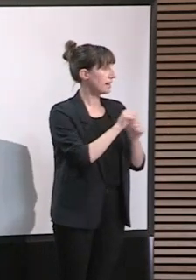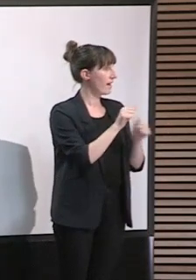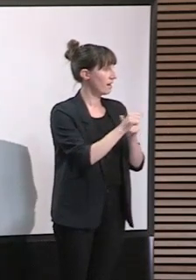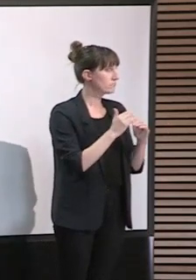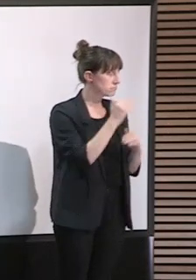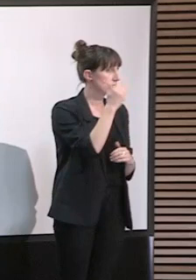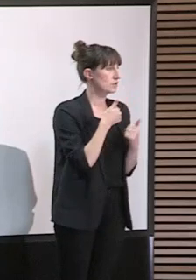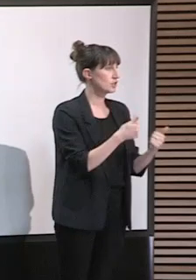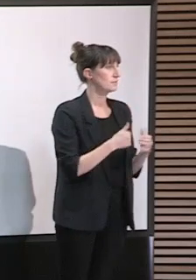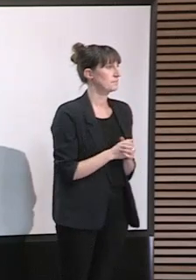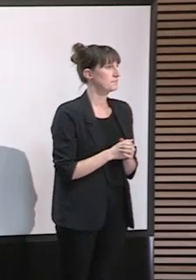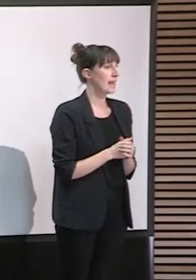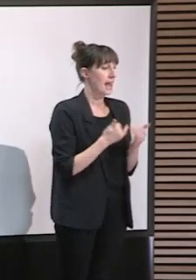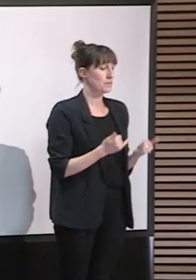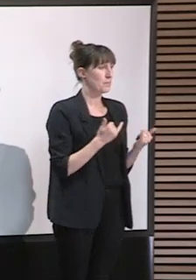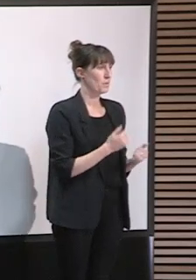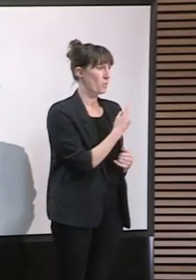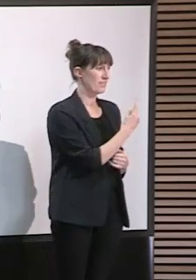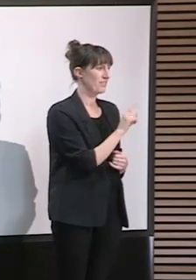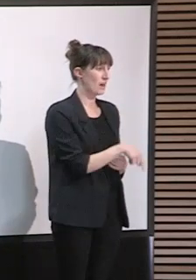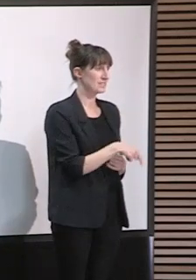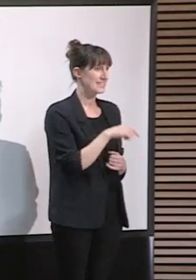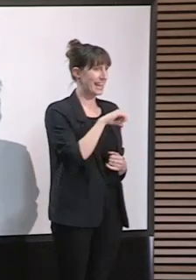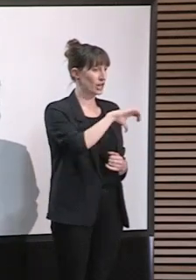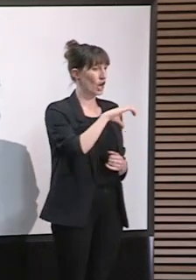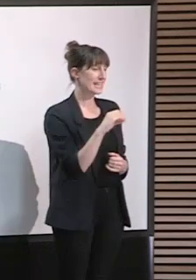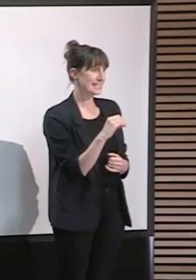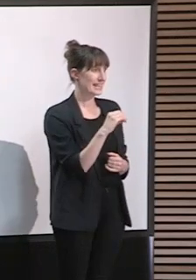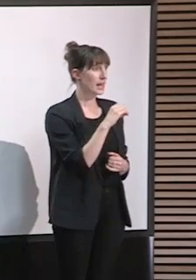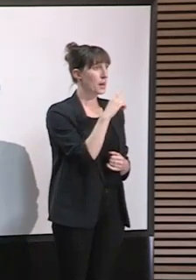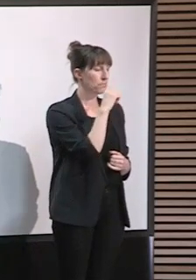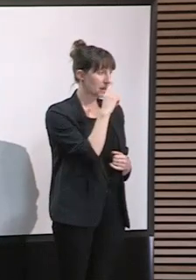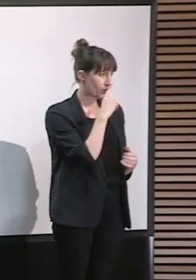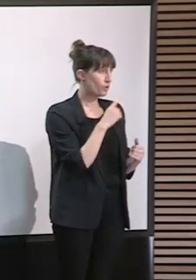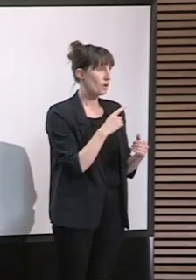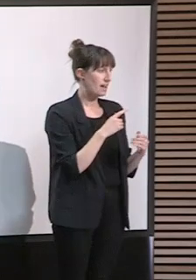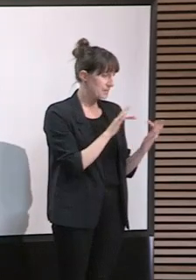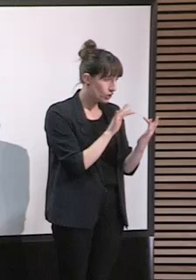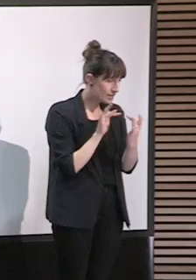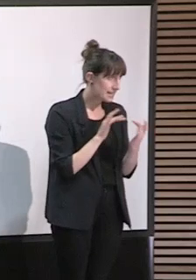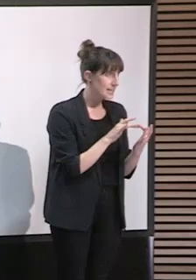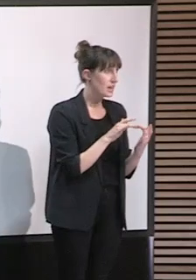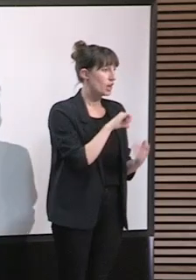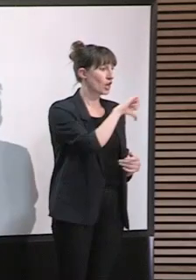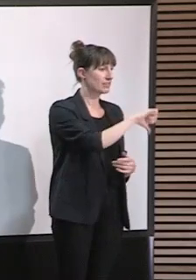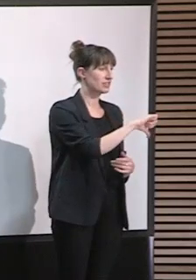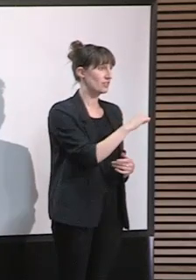better than we expected them to. To run through the 23478s numbers as of this morning.